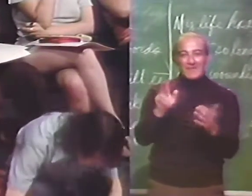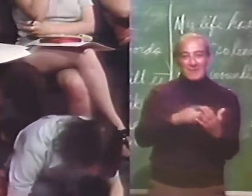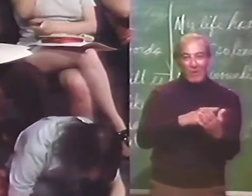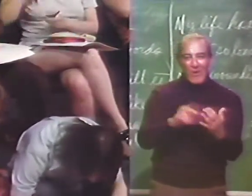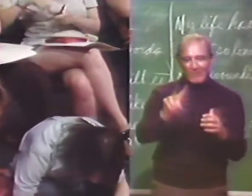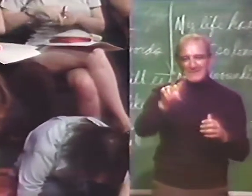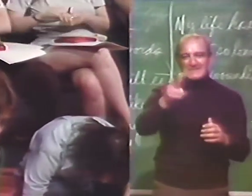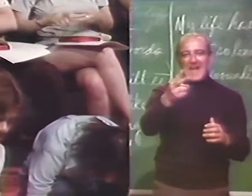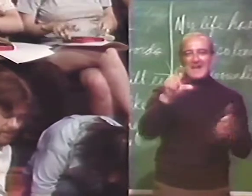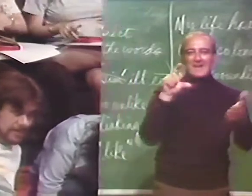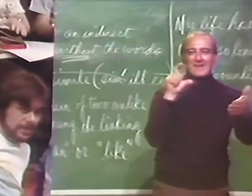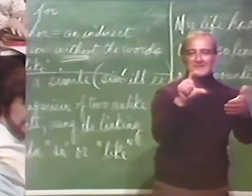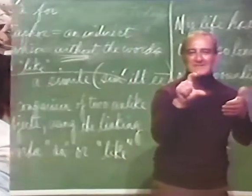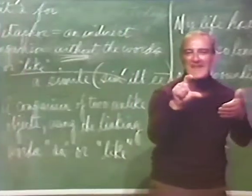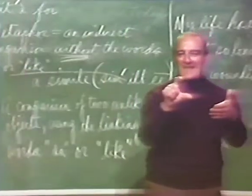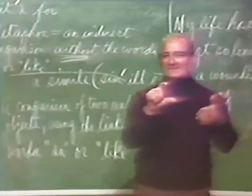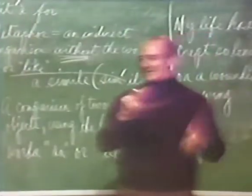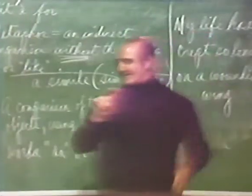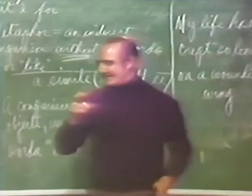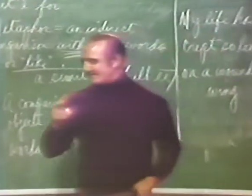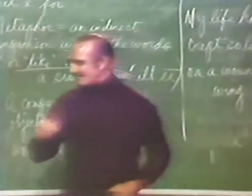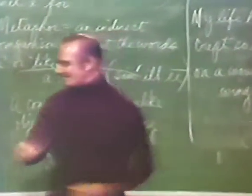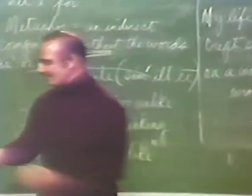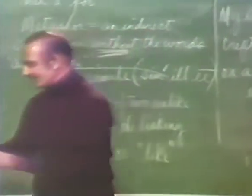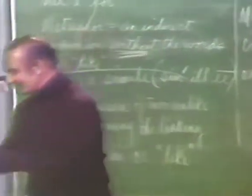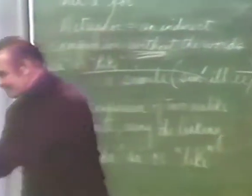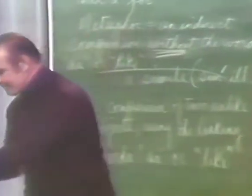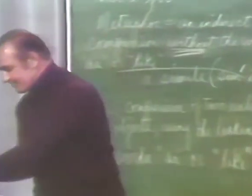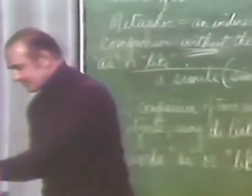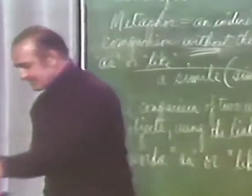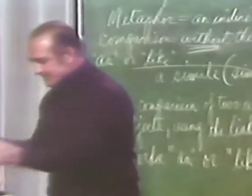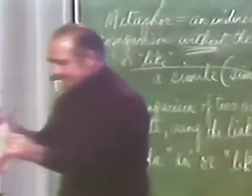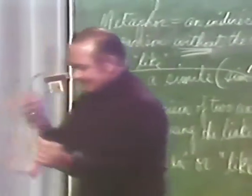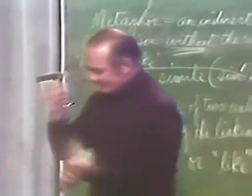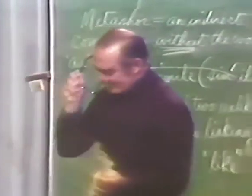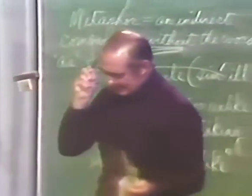NOW, LET'S GO AHEAD AND READ THE REST OF THE POEM, THE SECOND STANZA.